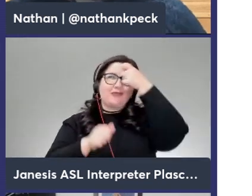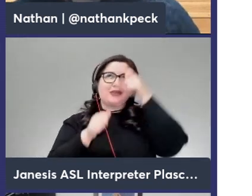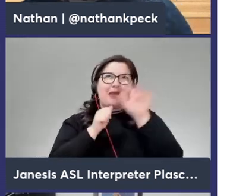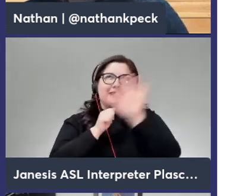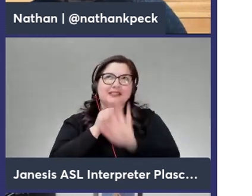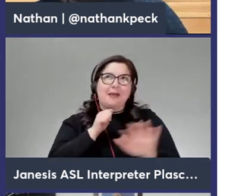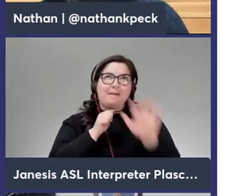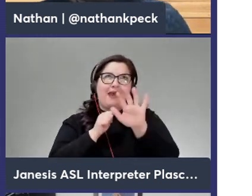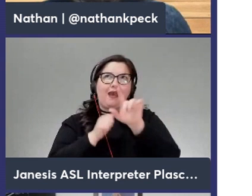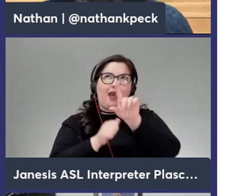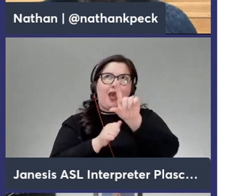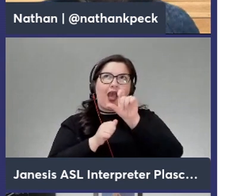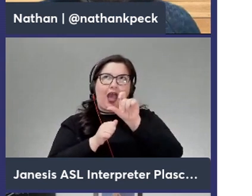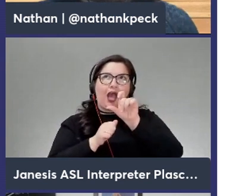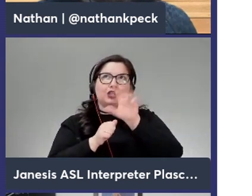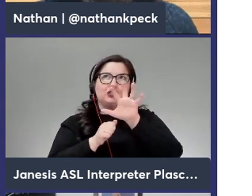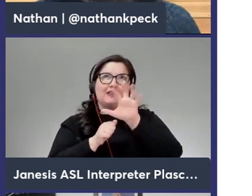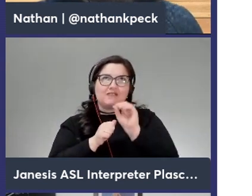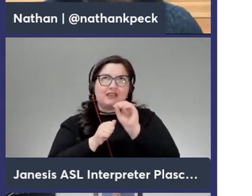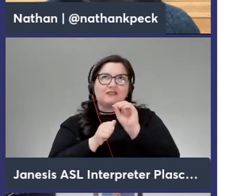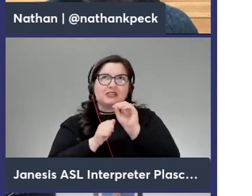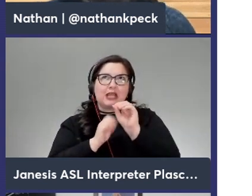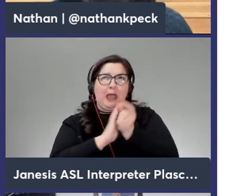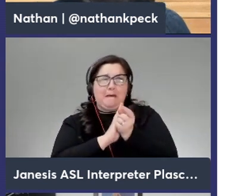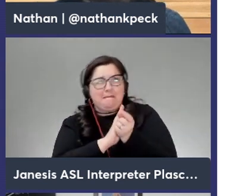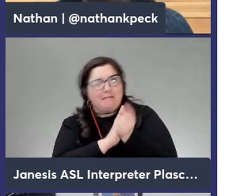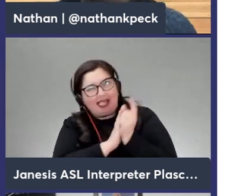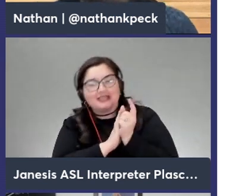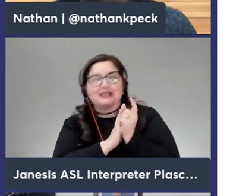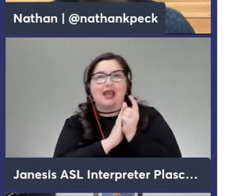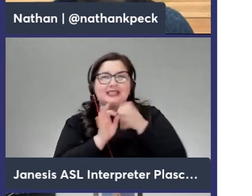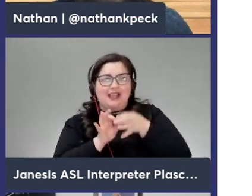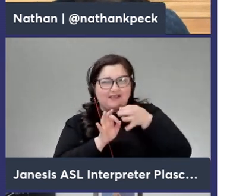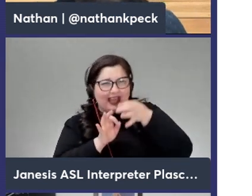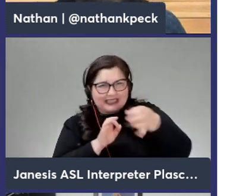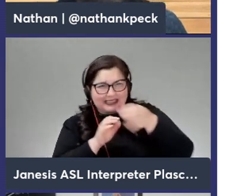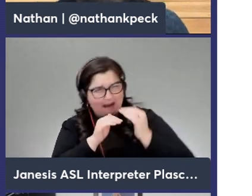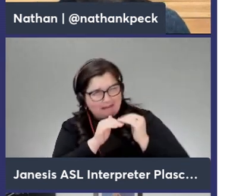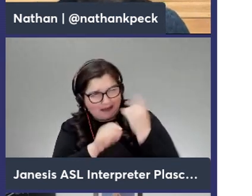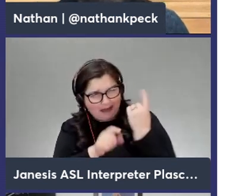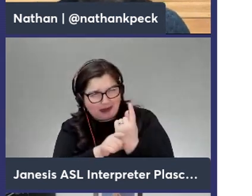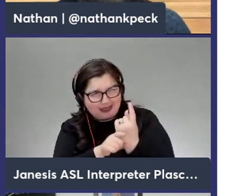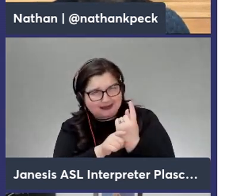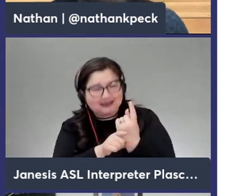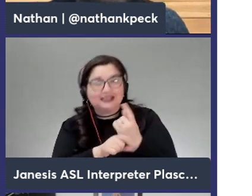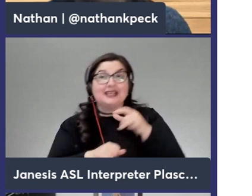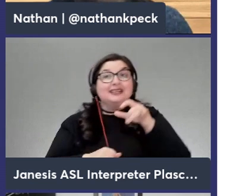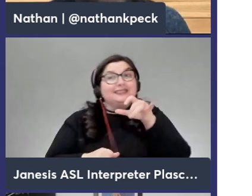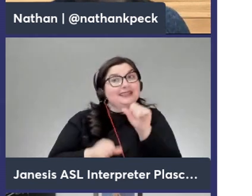like 150 milliseconds of latency at minimum, right? Yeah, I mean, it takes some time to load.